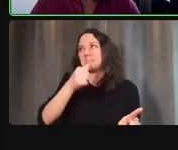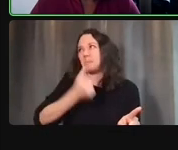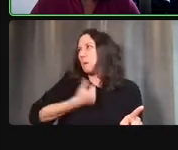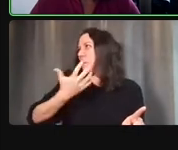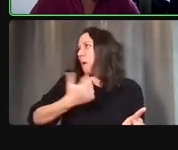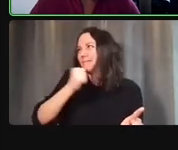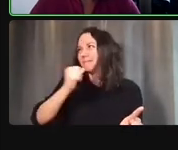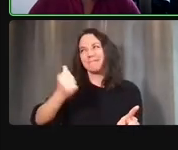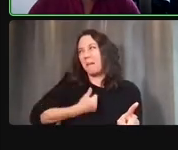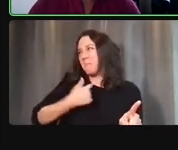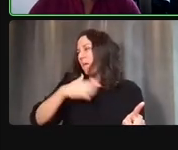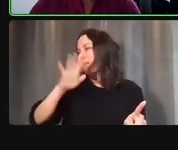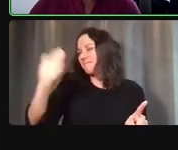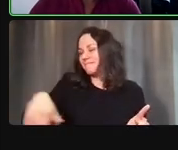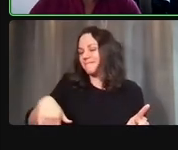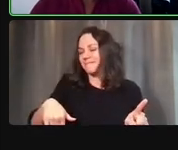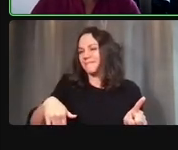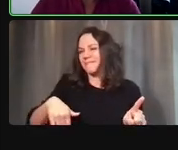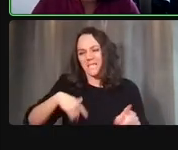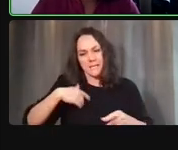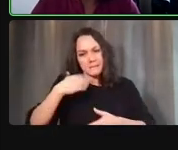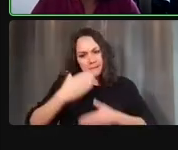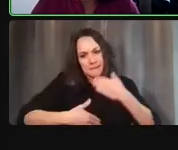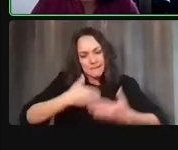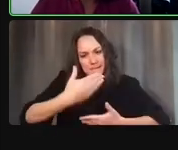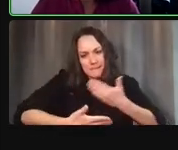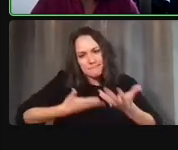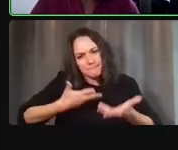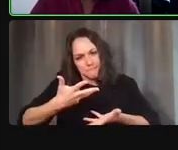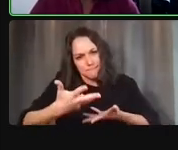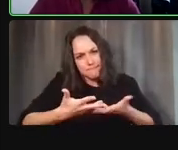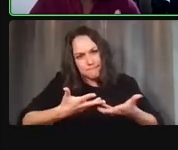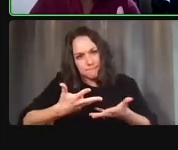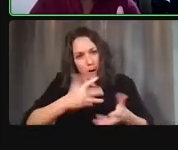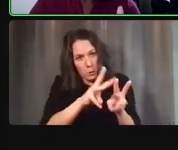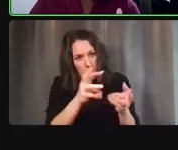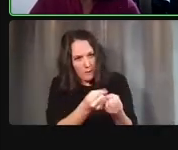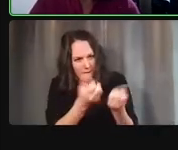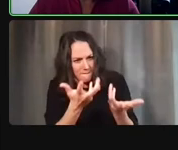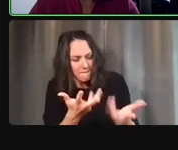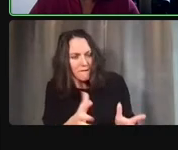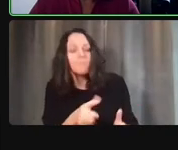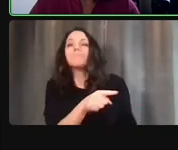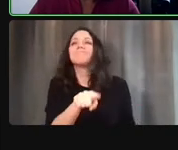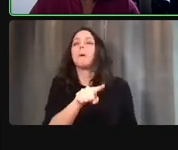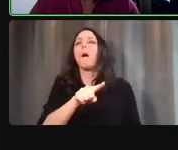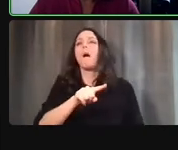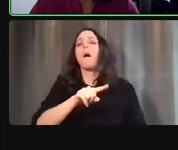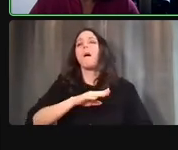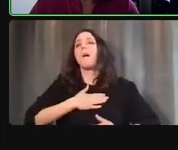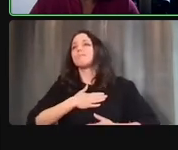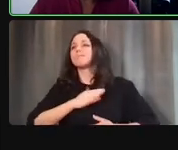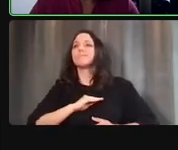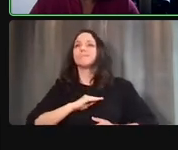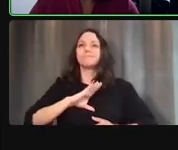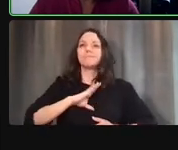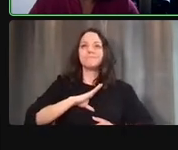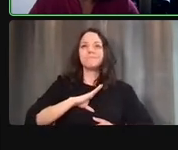of the workshop, they are so happy that they've written work. We received emails from individuals,